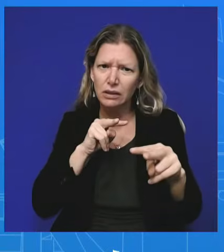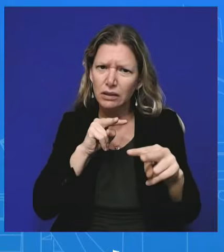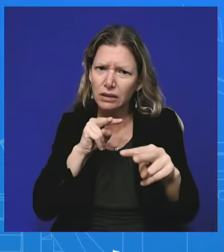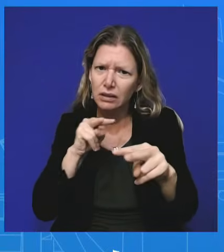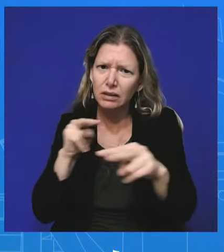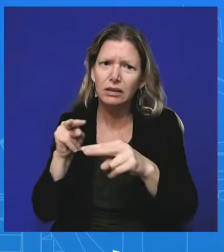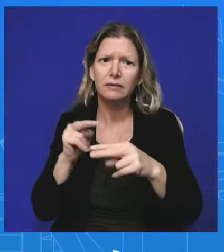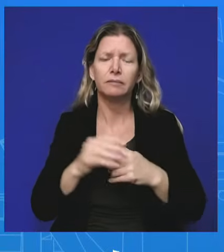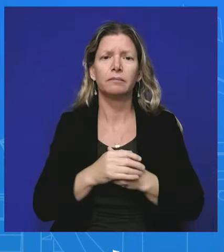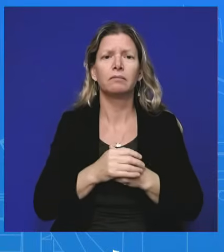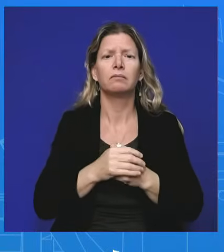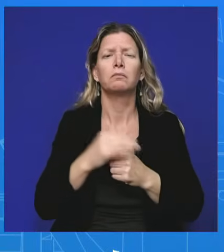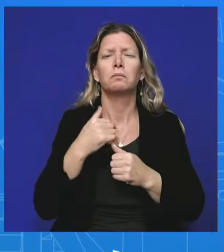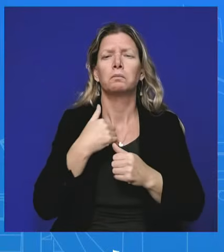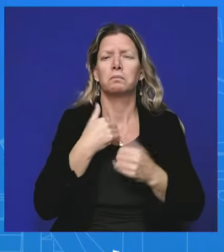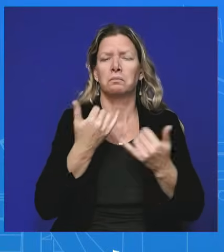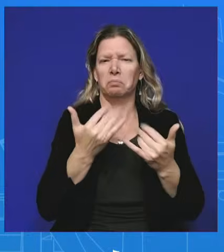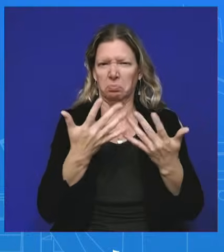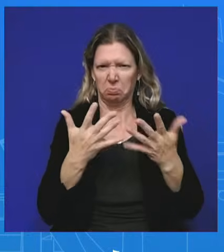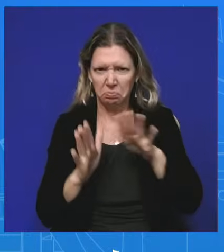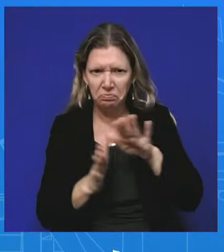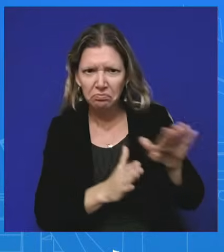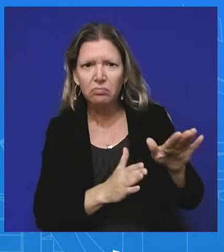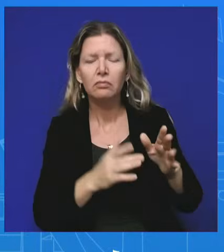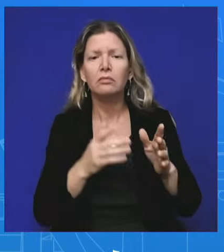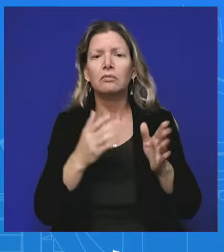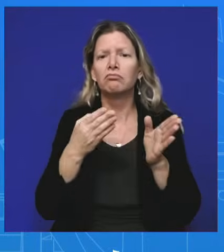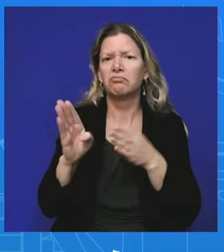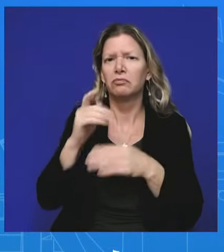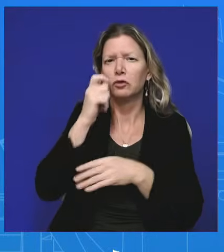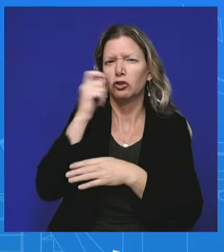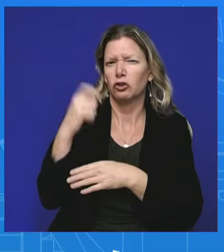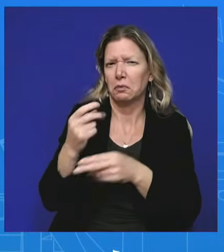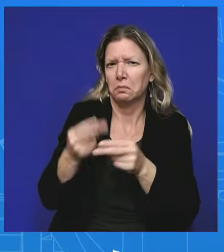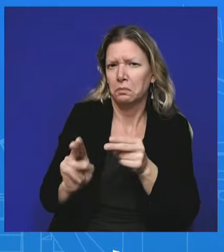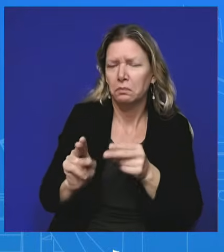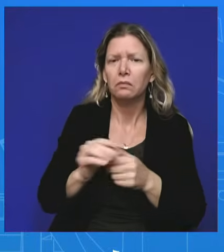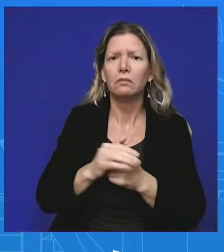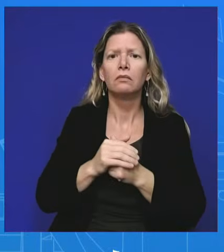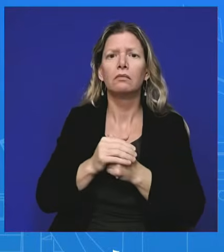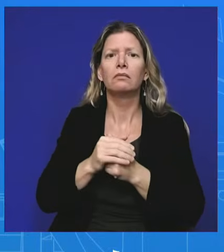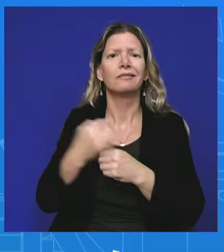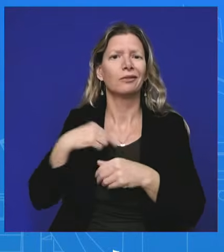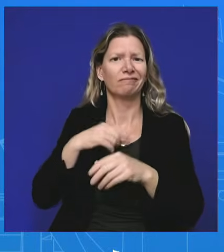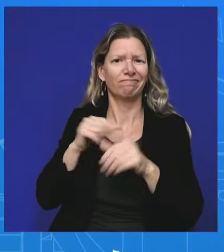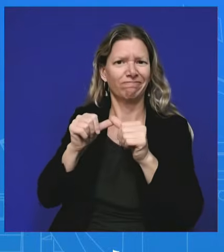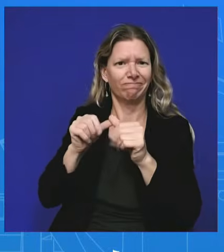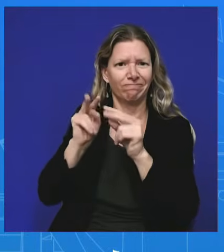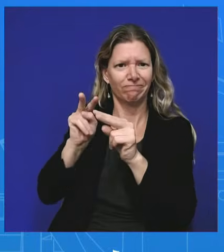in northeastern Ukraine and are working around the clock to get weapons and equipment into the hands of Ukrainian solders